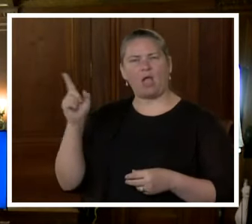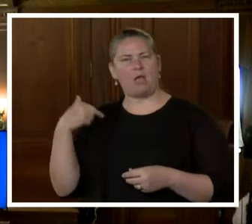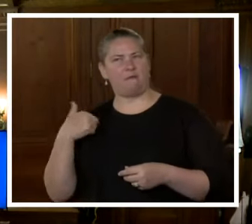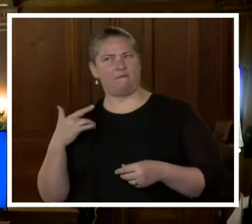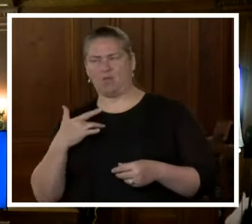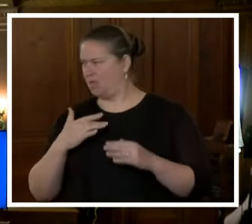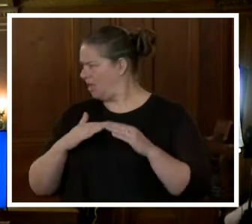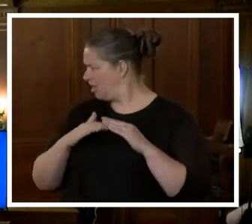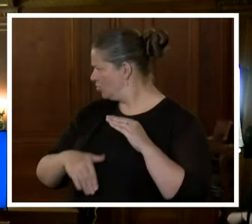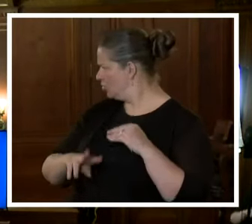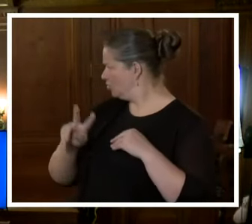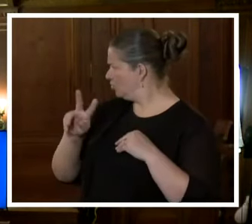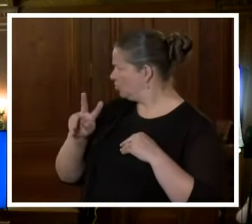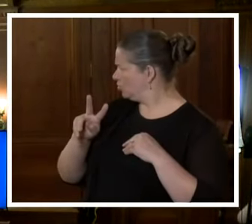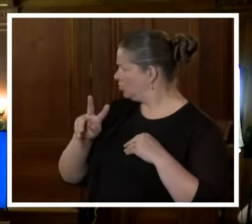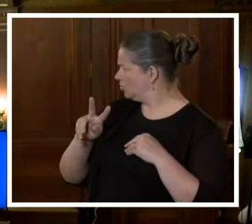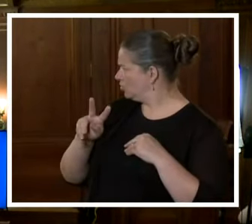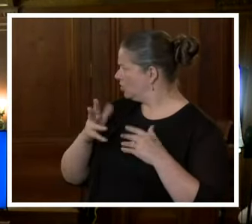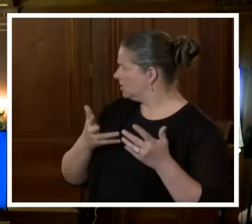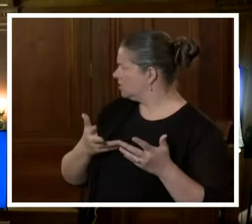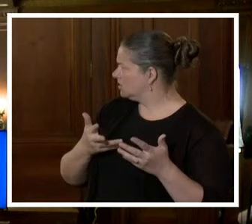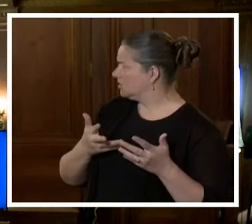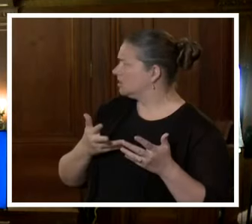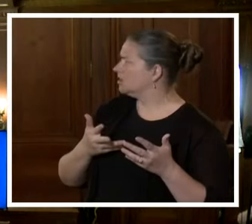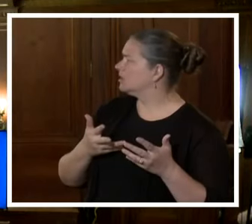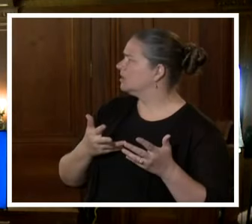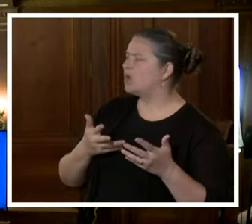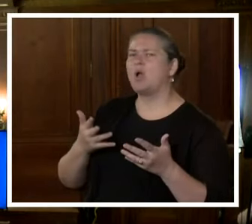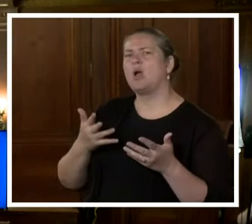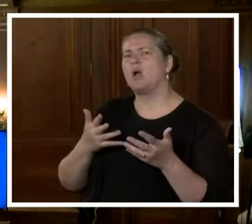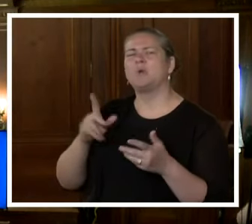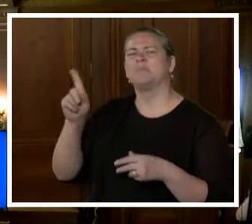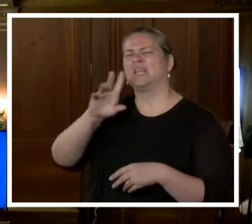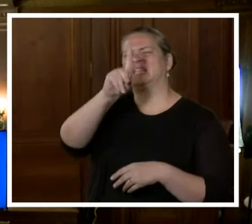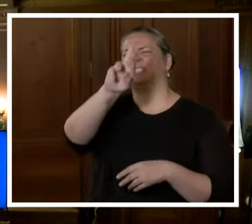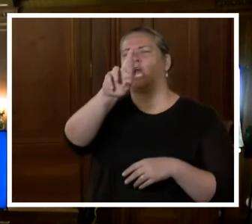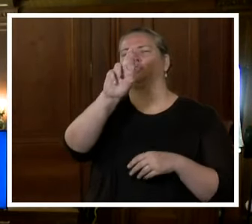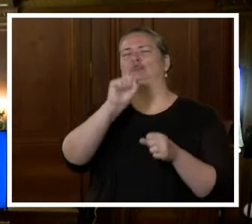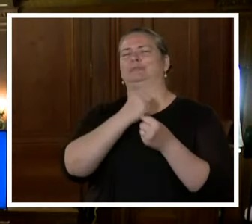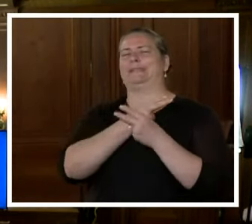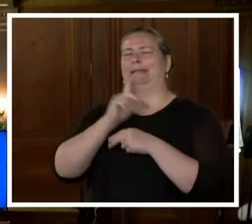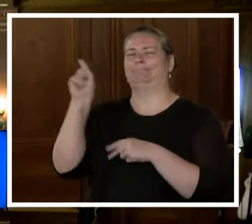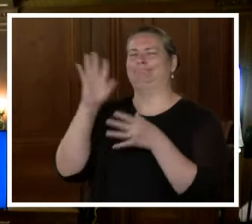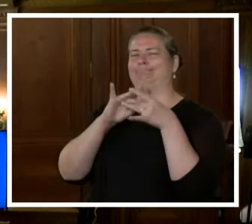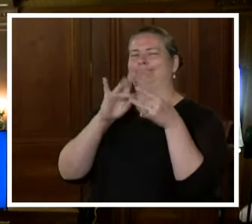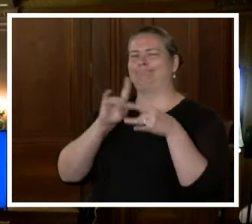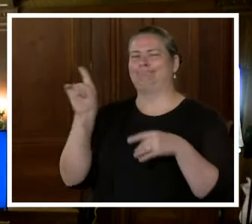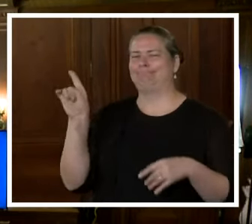THAT PEOPLE ARE SELLING ANTIBODY TESTS THAT AREN'T LICENSED HEALTH CARE WORKERS AND THAT ARE